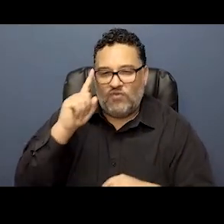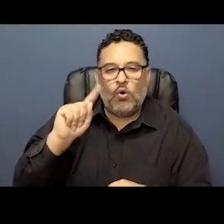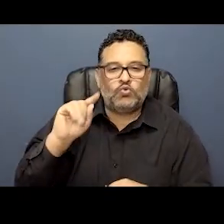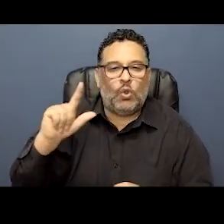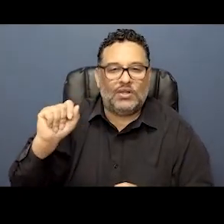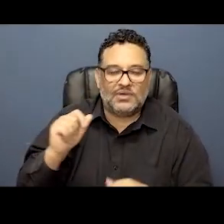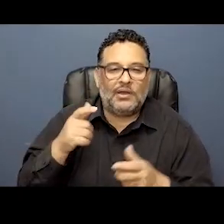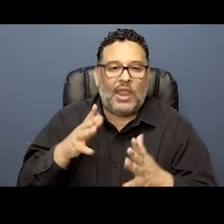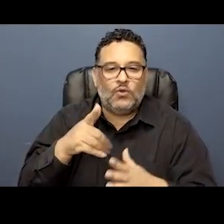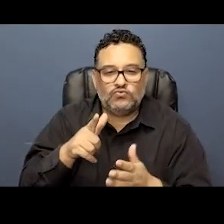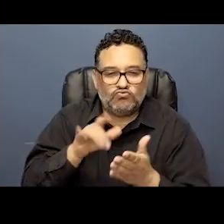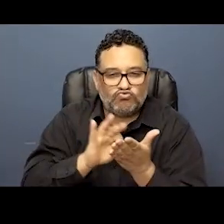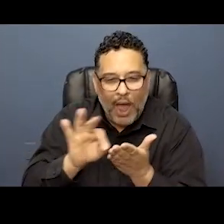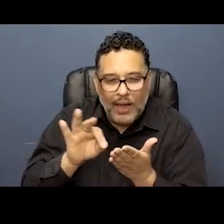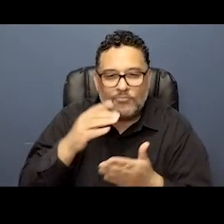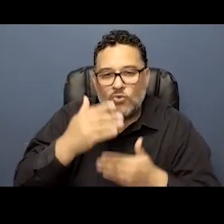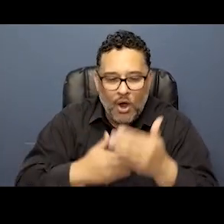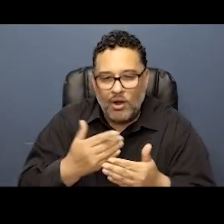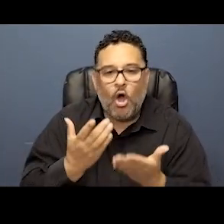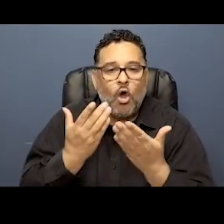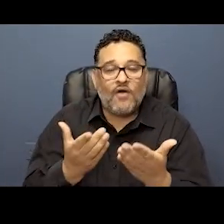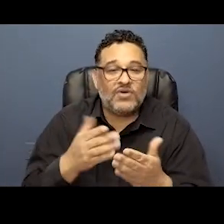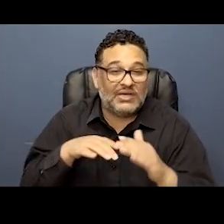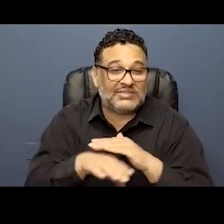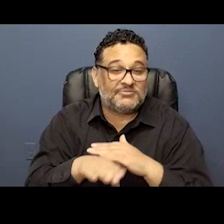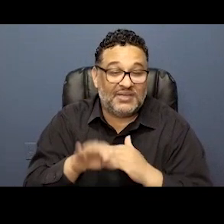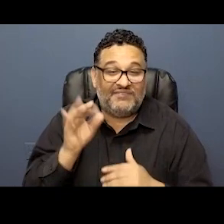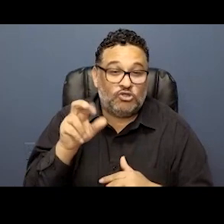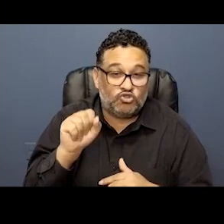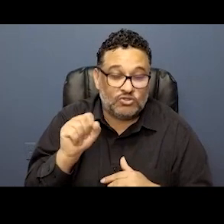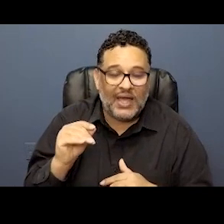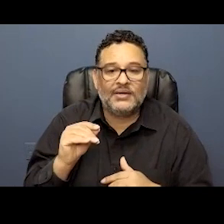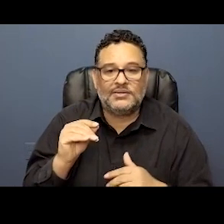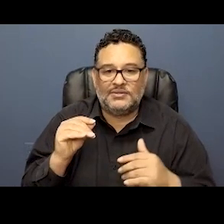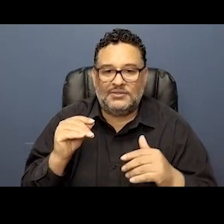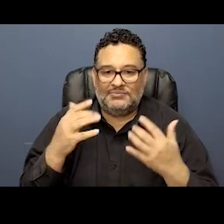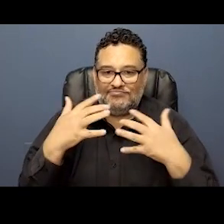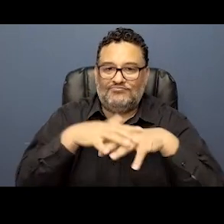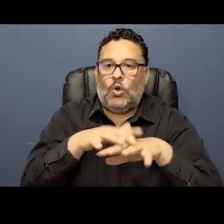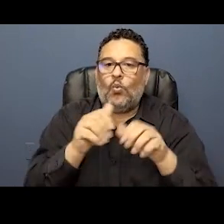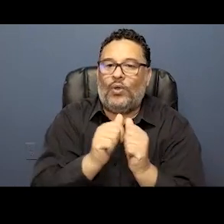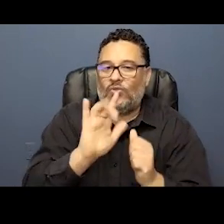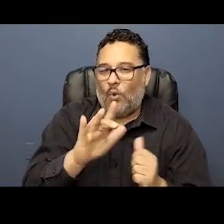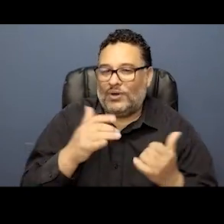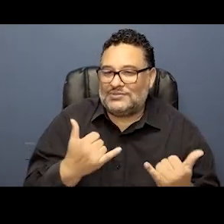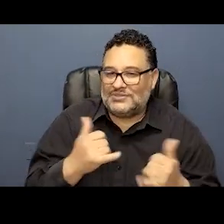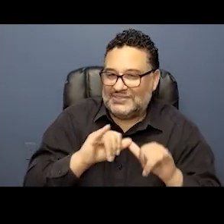offer accessibility features, and integrate with your existing systems, if applicable.